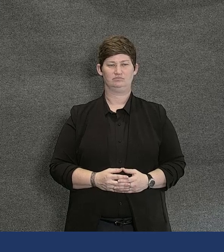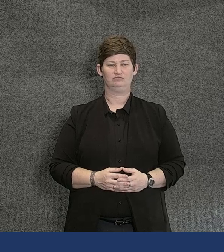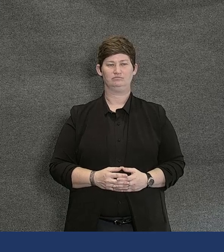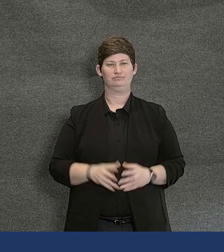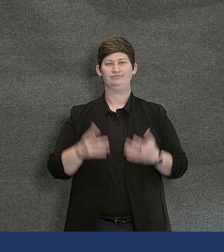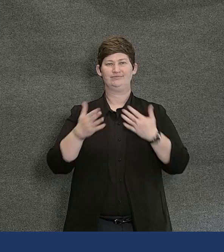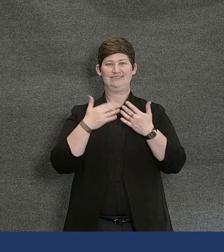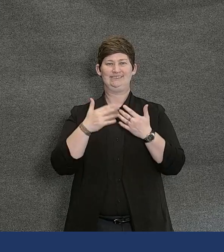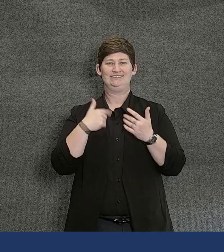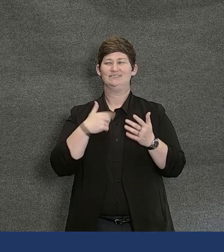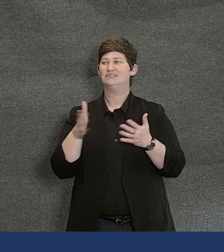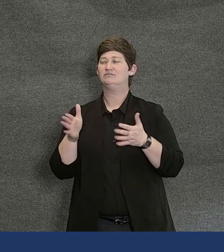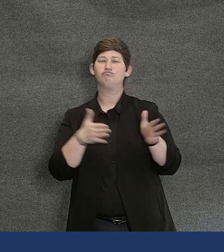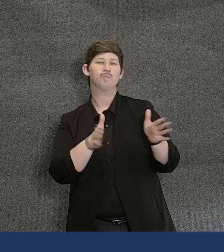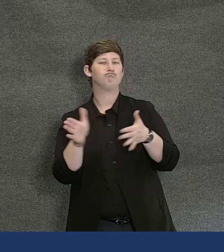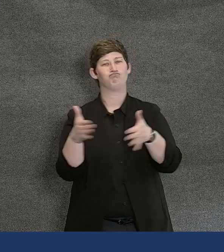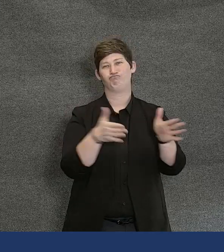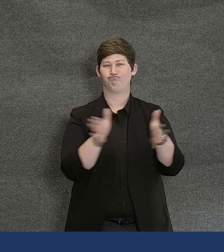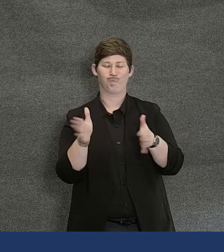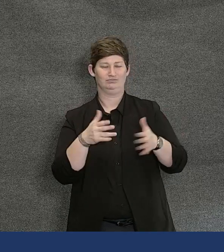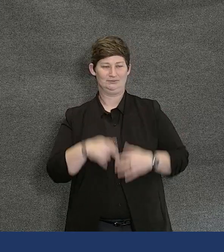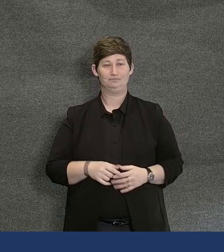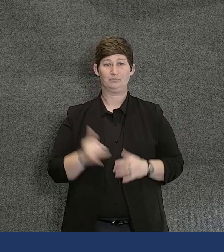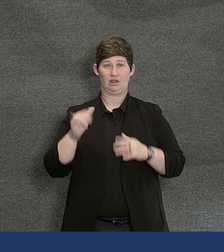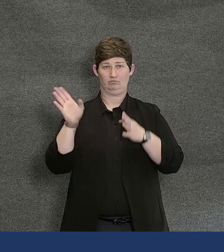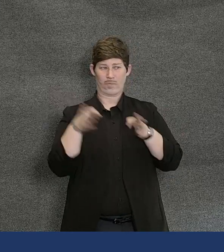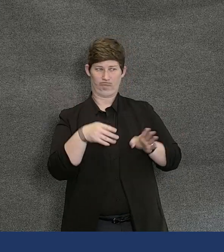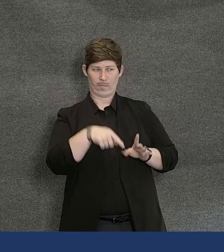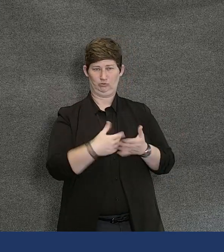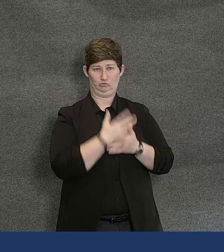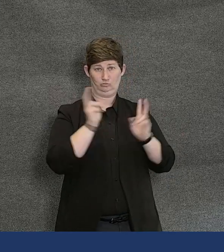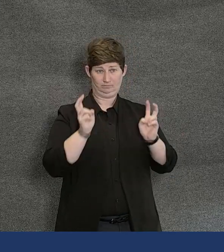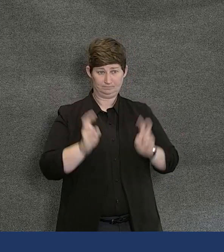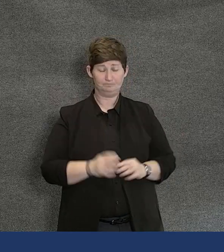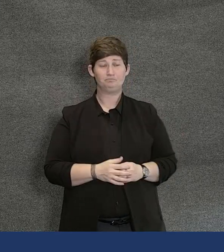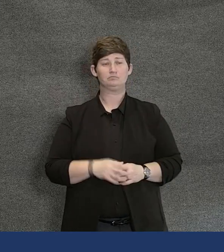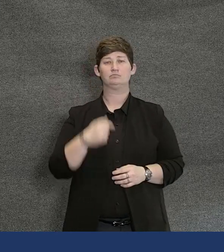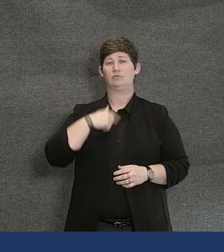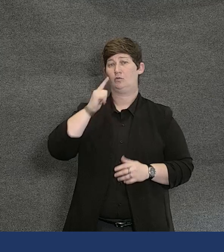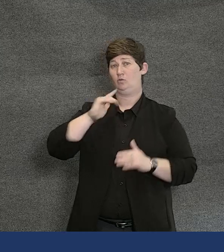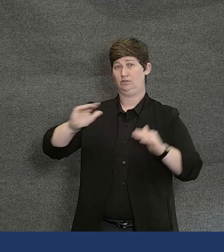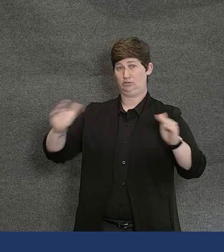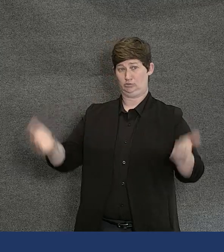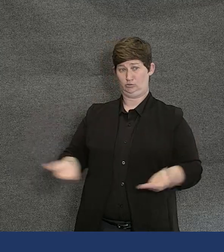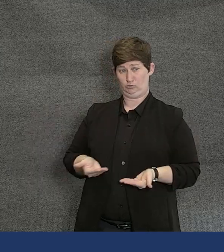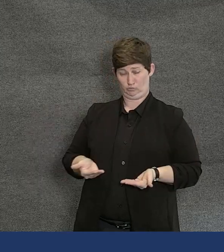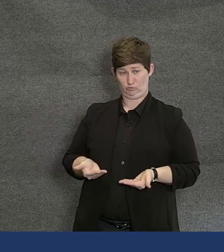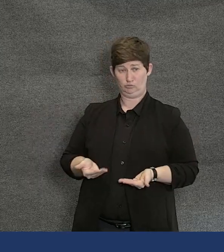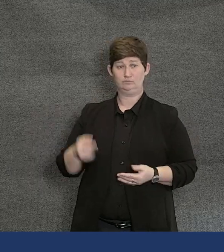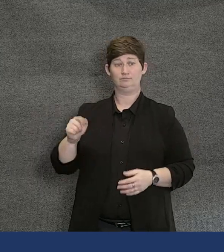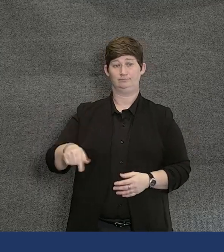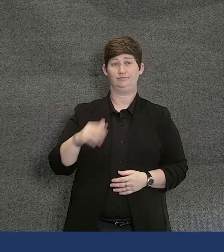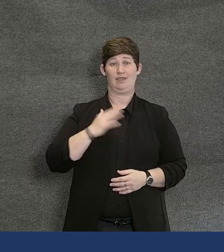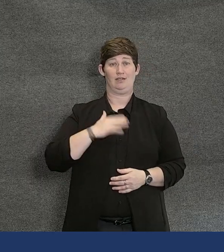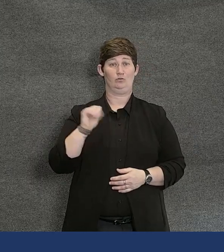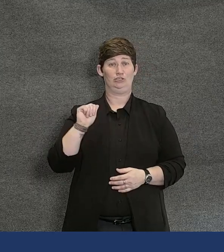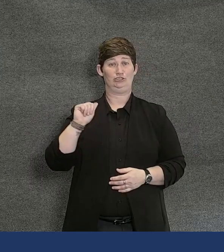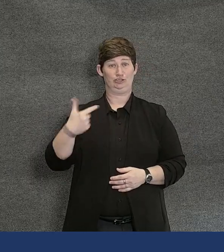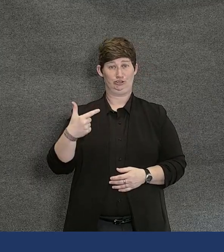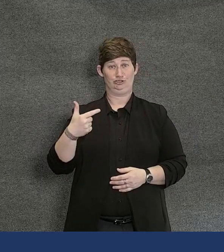I'm going to be introducing our attorney general, Keith Ellison.